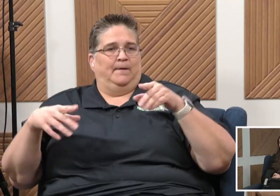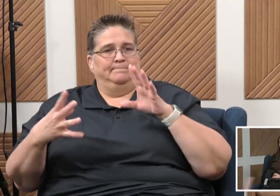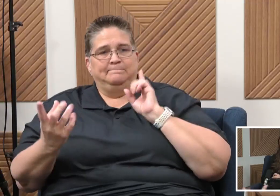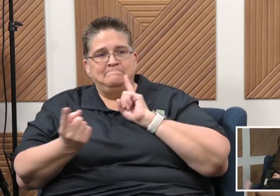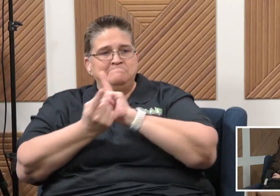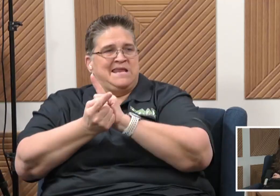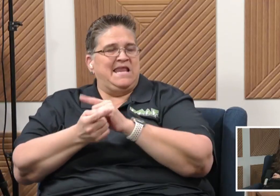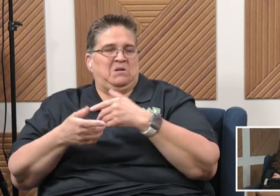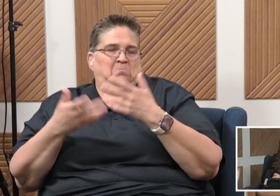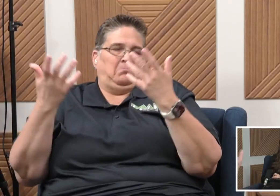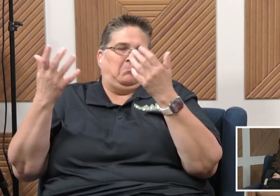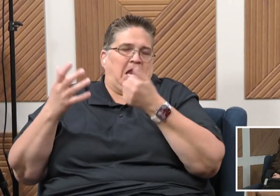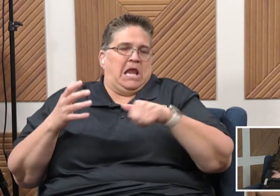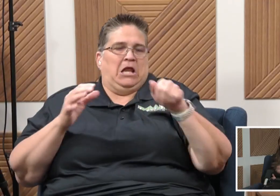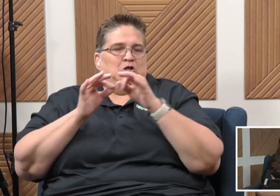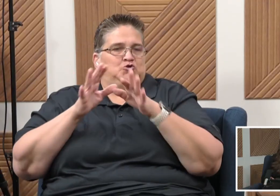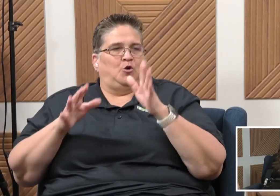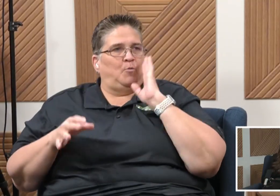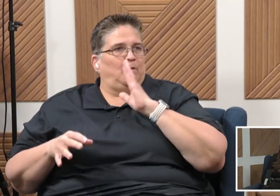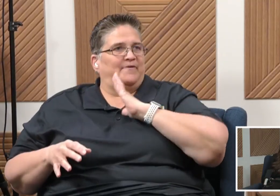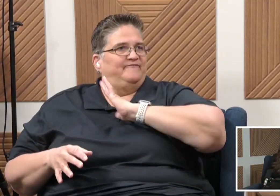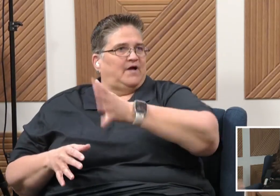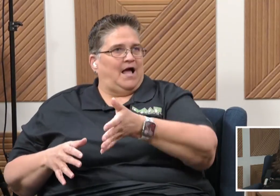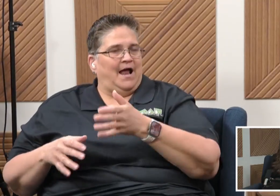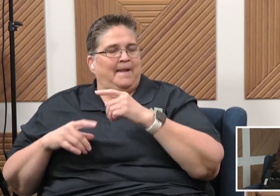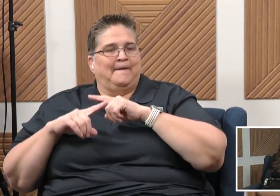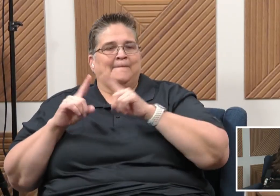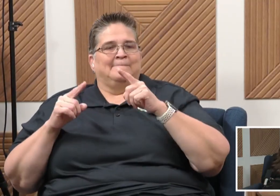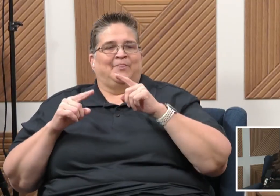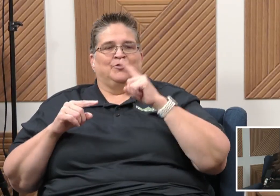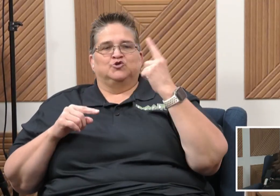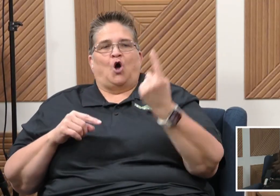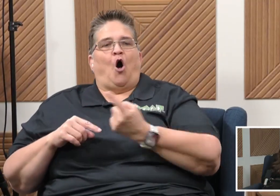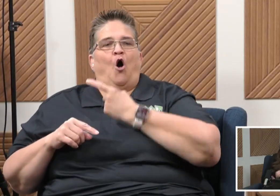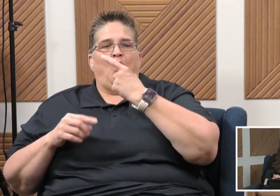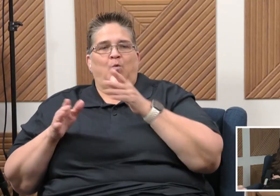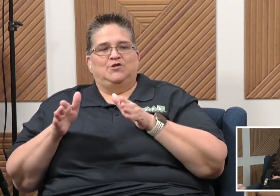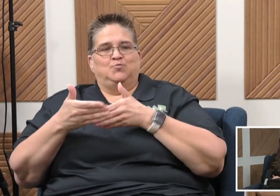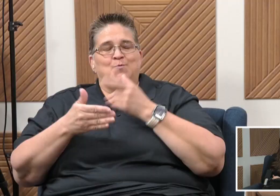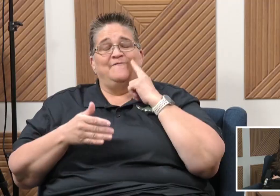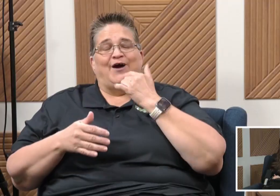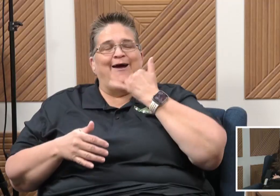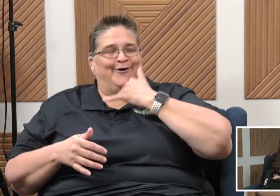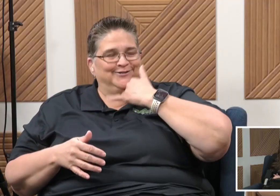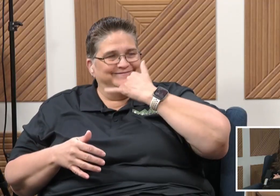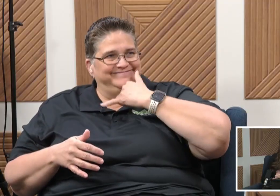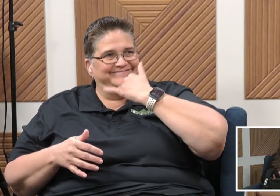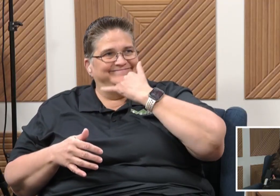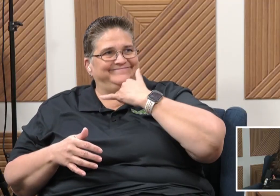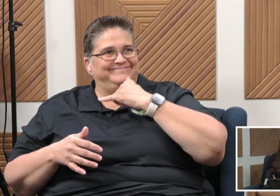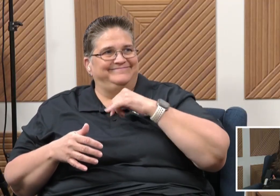I don't just want, like, a random person I'm meeting for the first time, and, oh, I'll be fine. There's always the room for error.